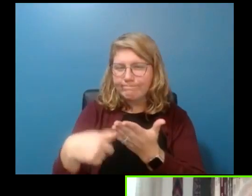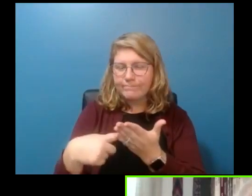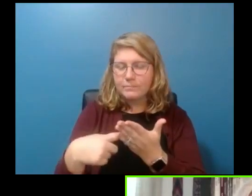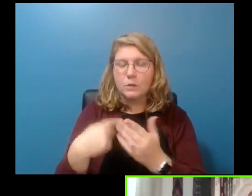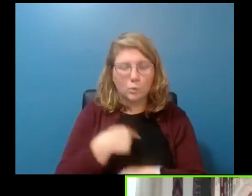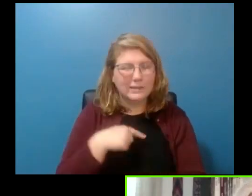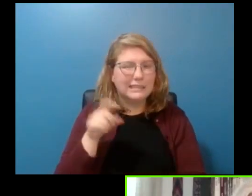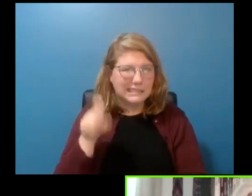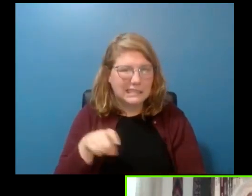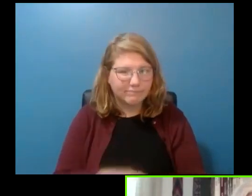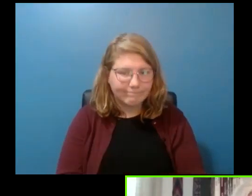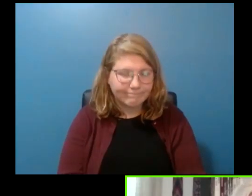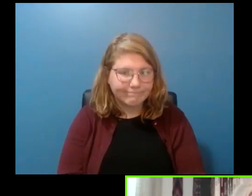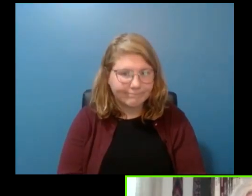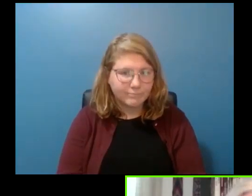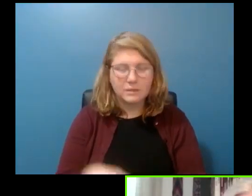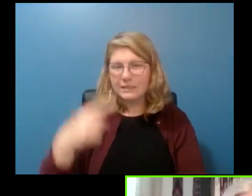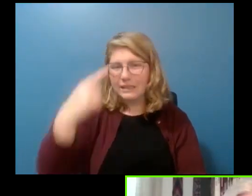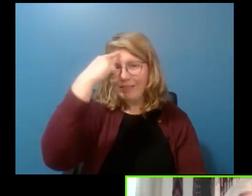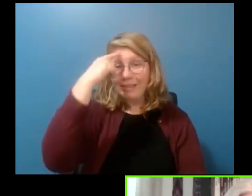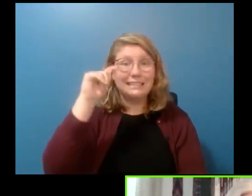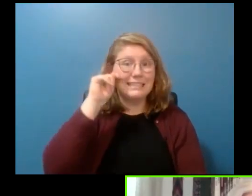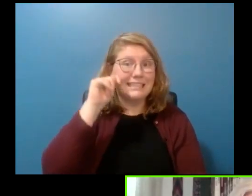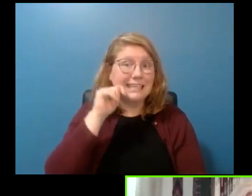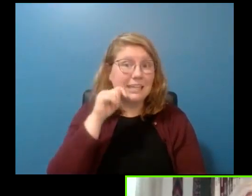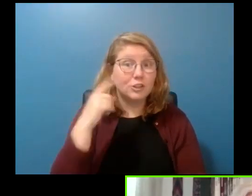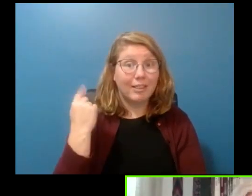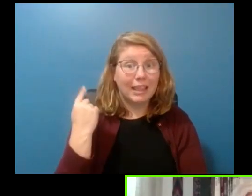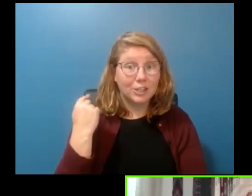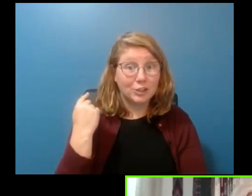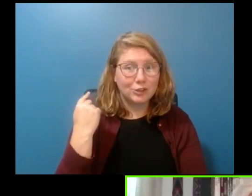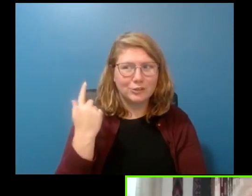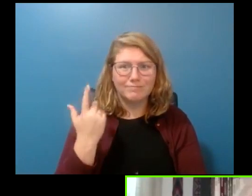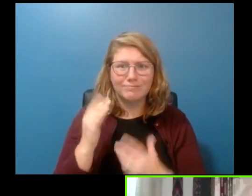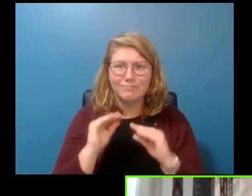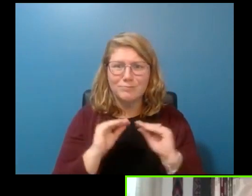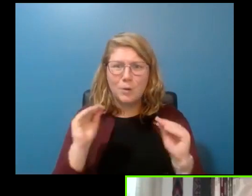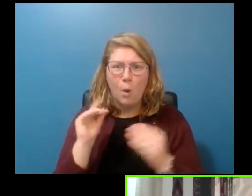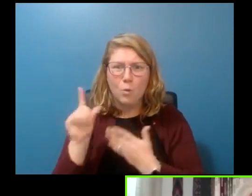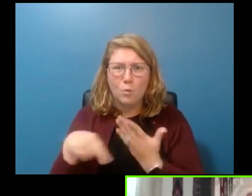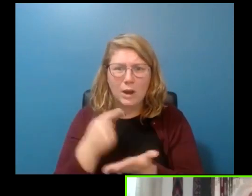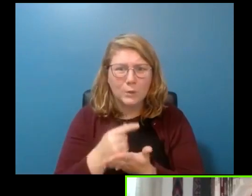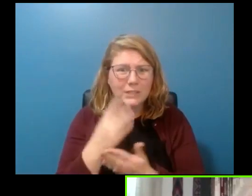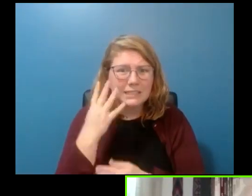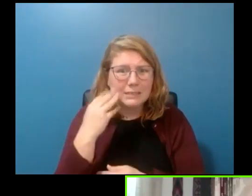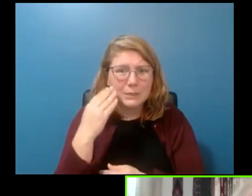We had people that were alone and isolated, and if you were living alone and not coming into